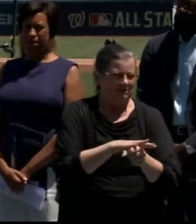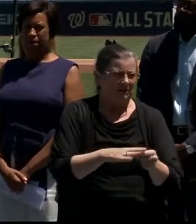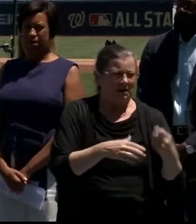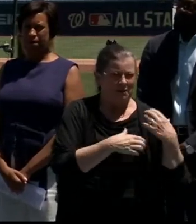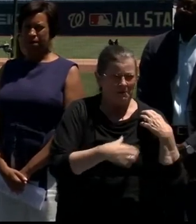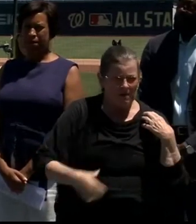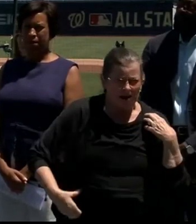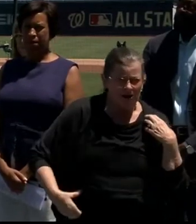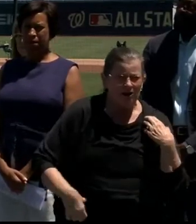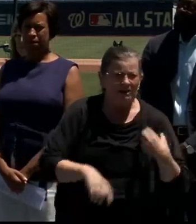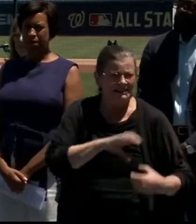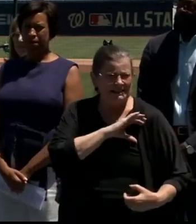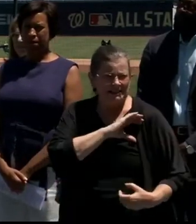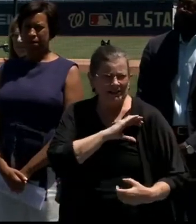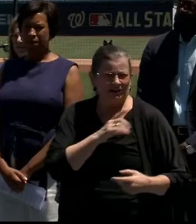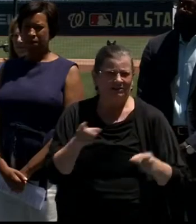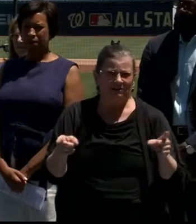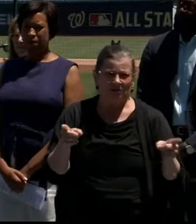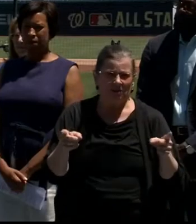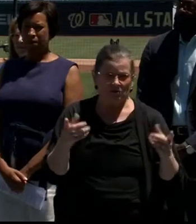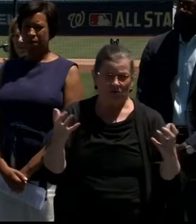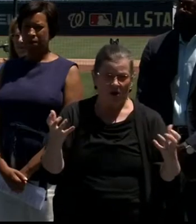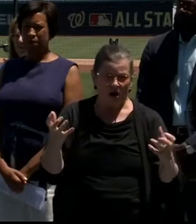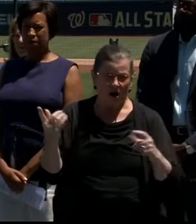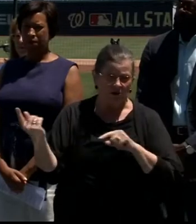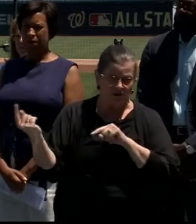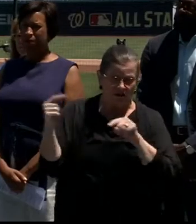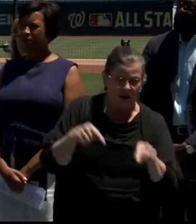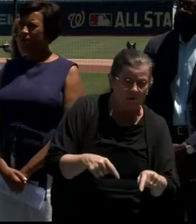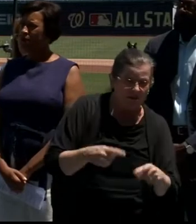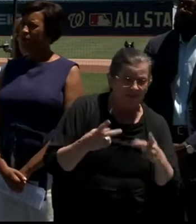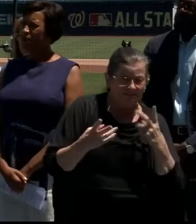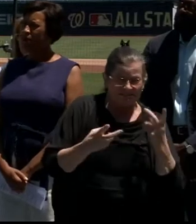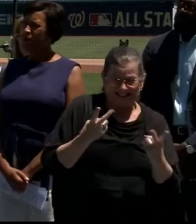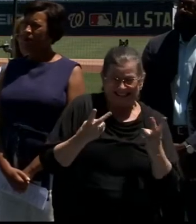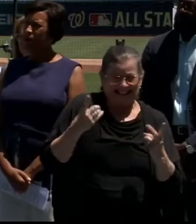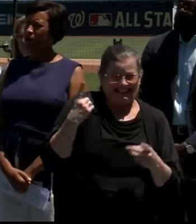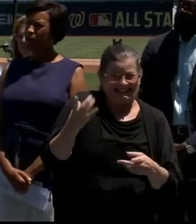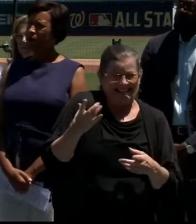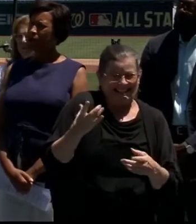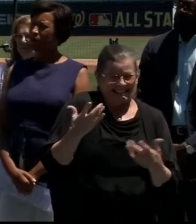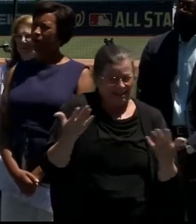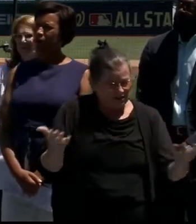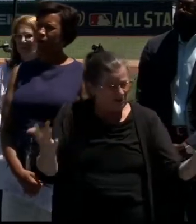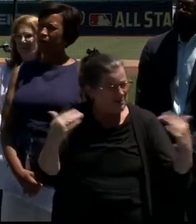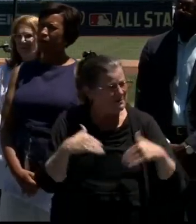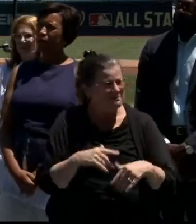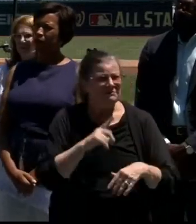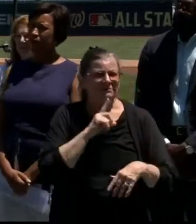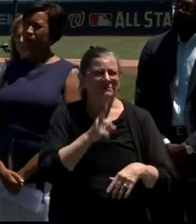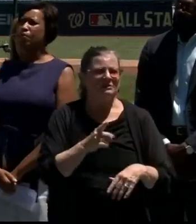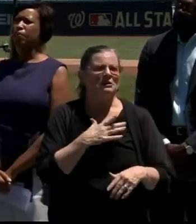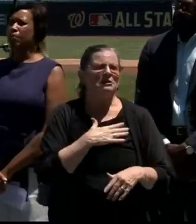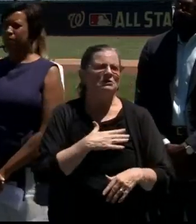PLANNING TO VISIT THE DISTRICT WE ARE EXCITED TO HAVE YOU HERE AND WE ENCOURAGE YOU TO PLEASE UTILIZE PUBLIC TRANSPORTATION.